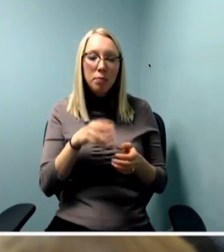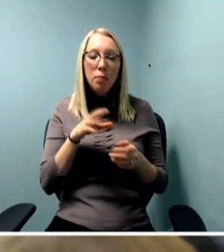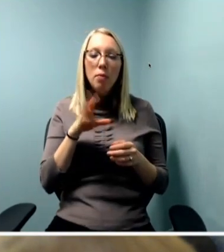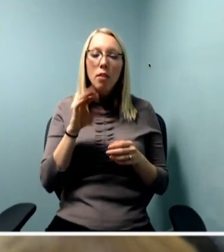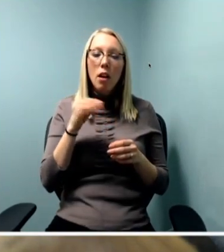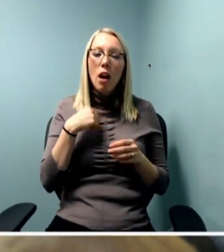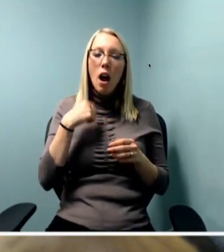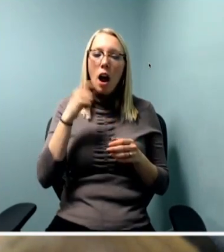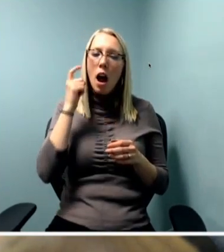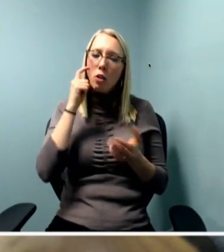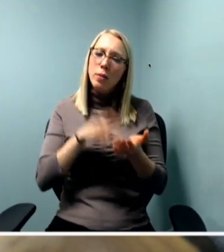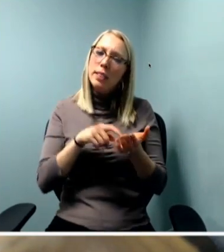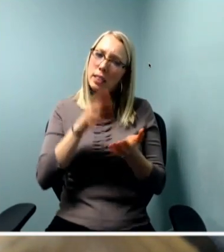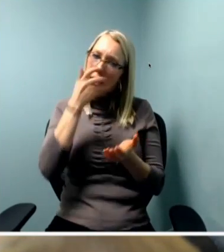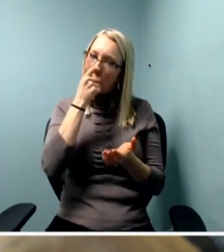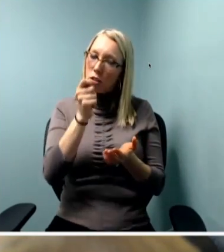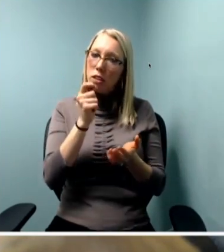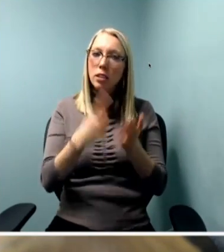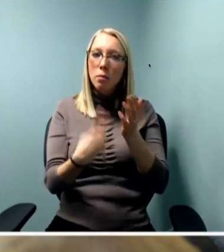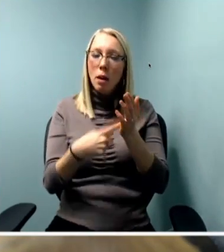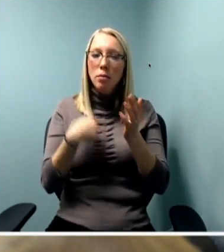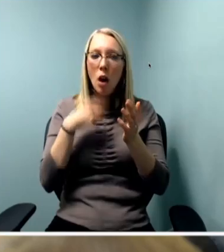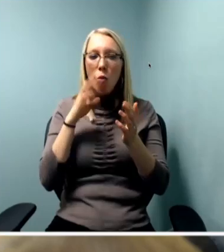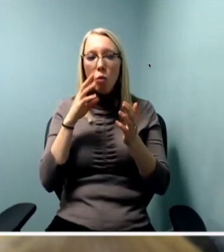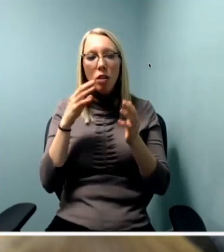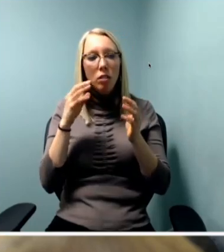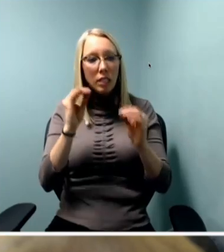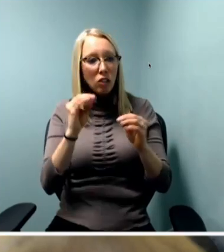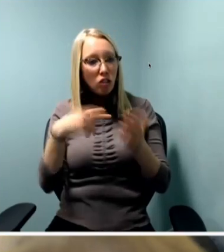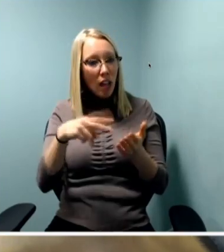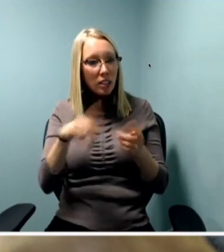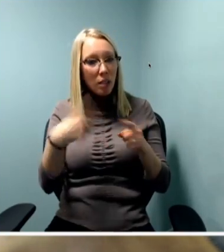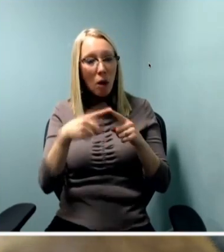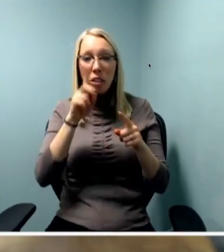is sometimes I do a dance about disability and sometimes I just do a move because I think it's cool.